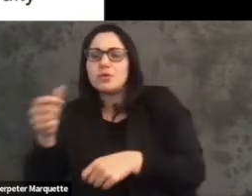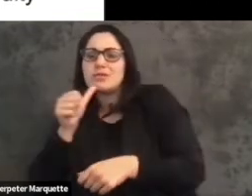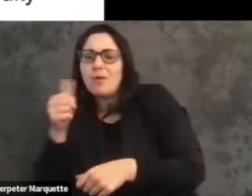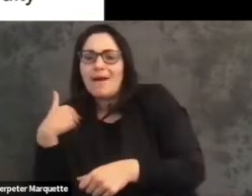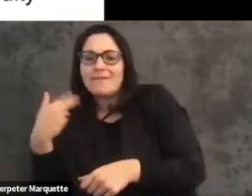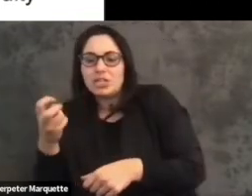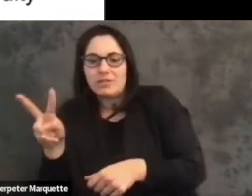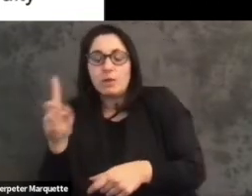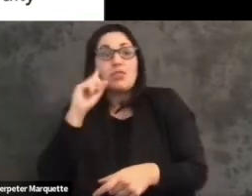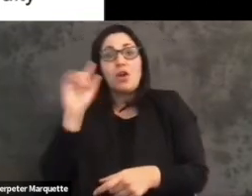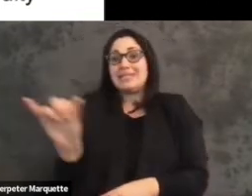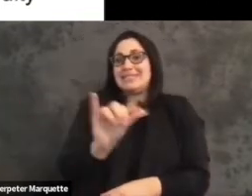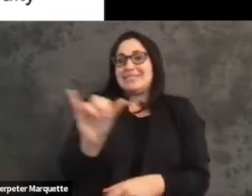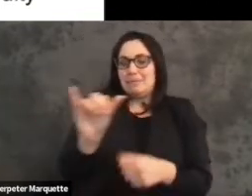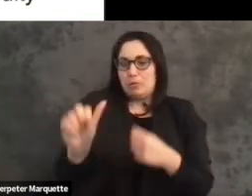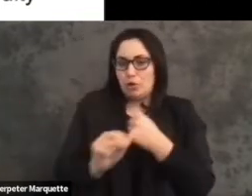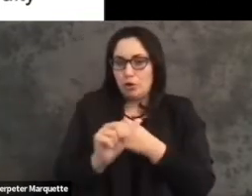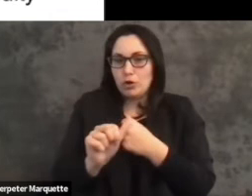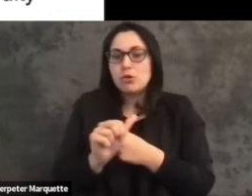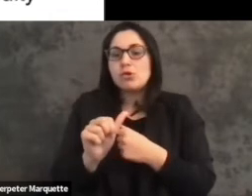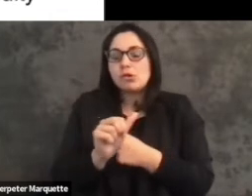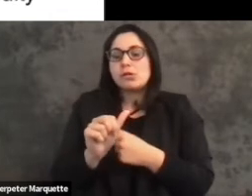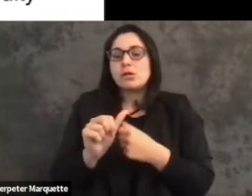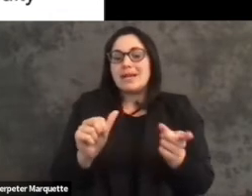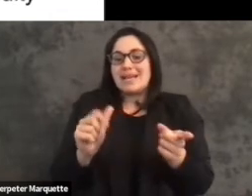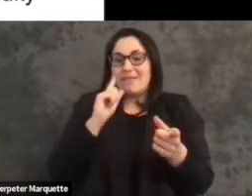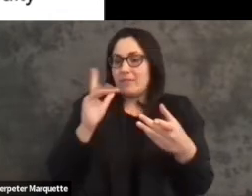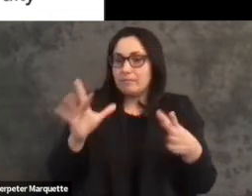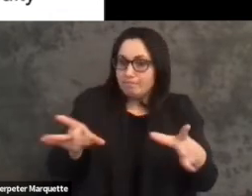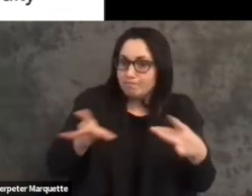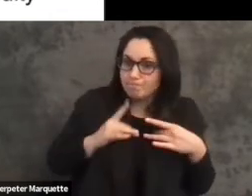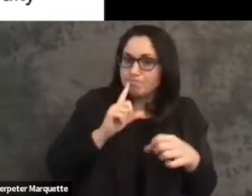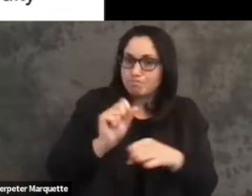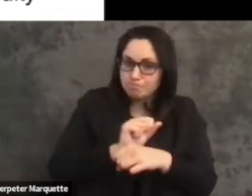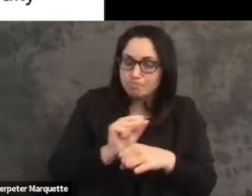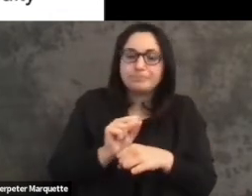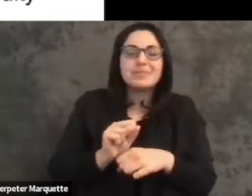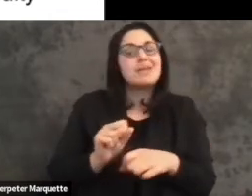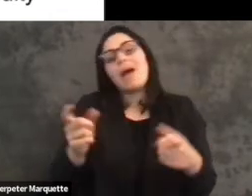about with the risk of severe COVID, and people with HIV? Well, early on in the pandemic,